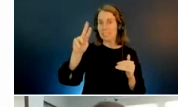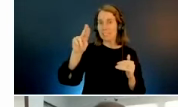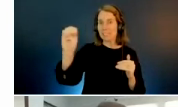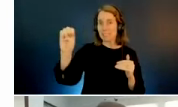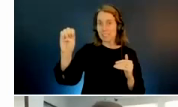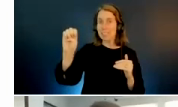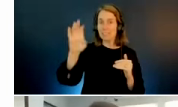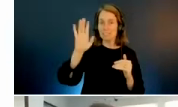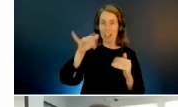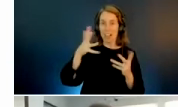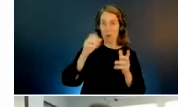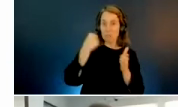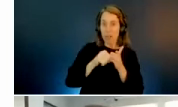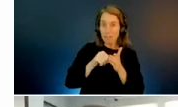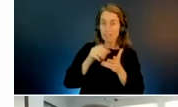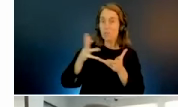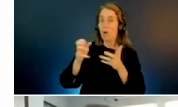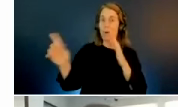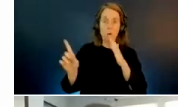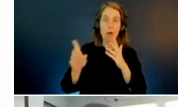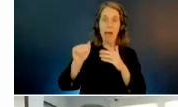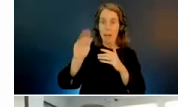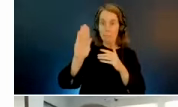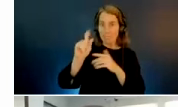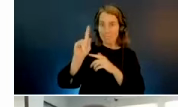a little bit about the difference between an absentee application and absentee ballot